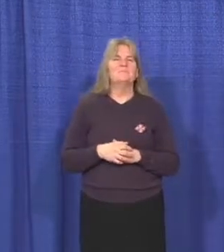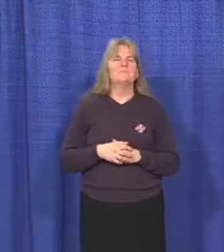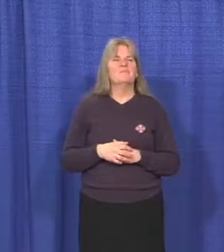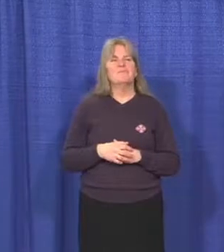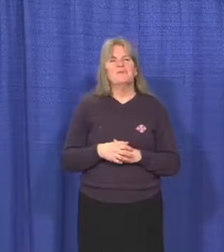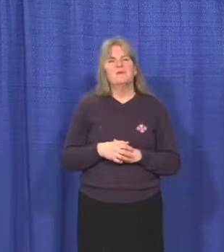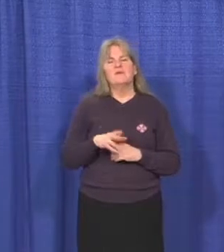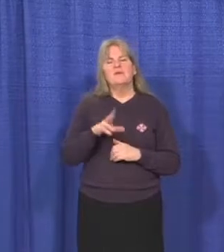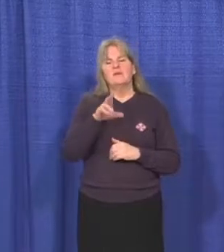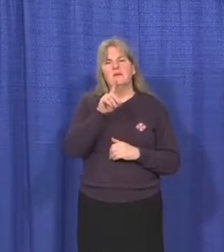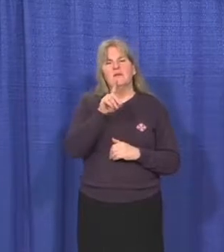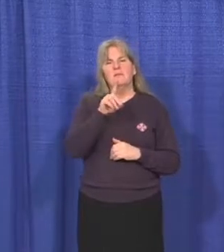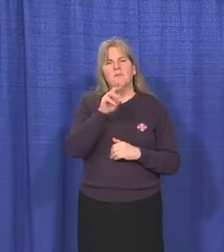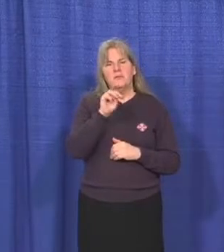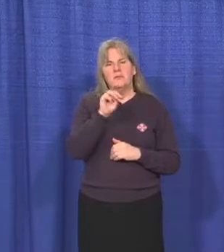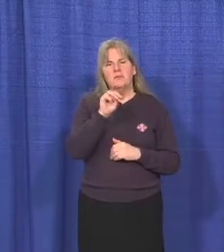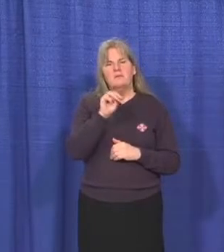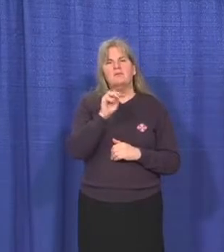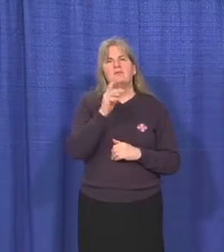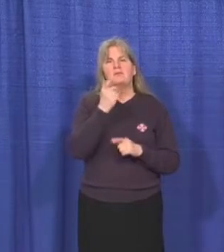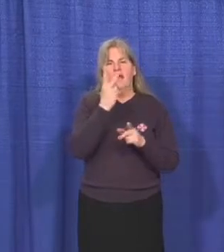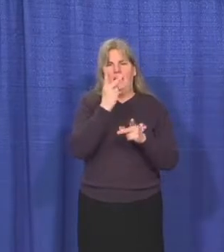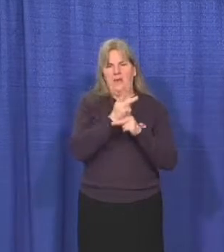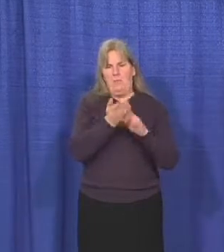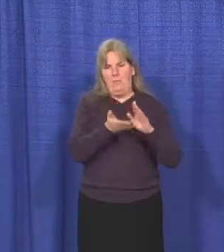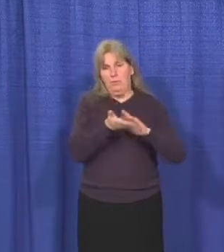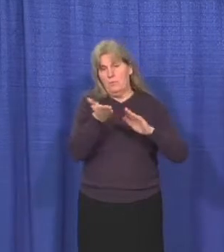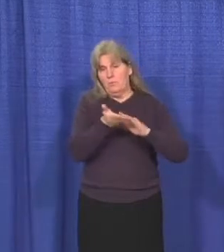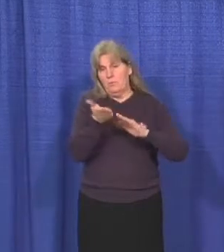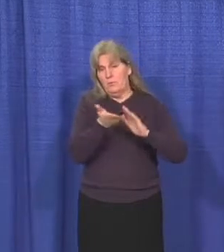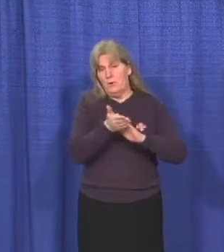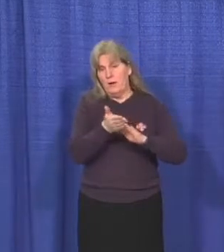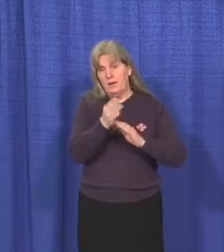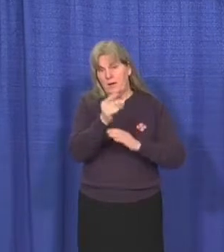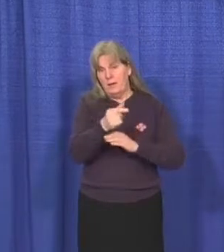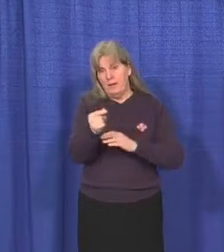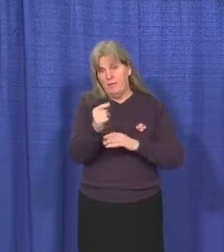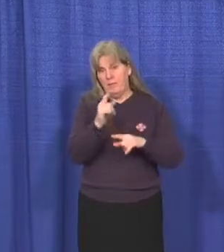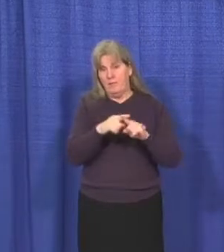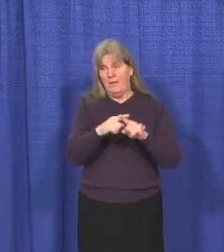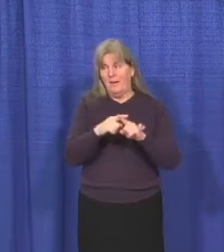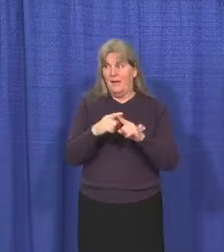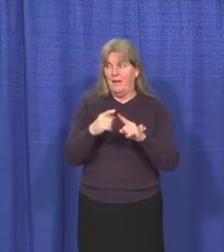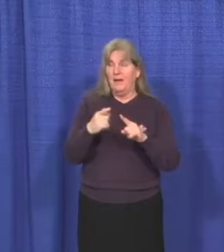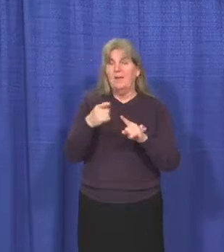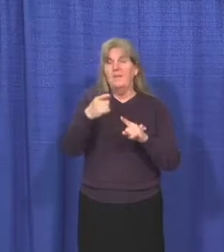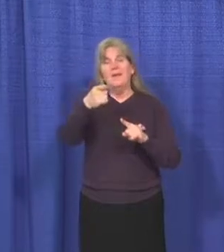ministers make those day to day decisions. That does not mean if we needed